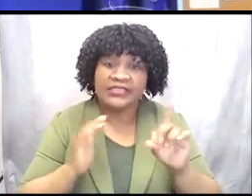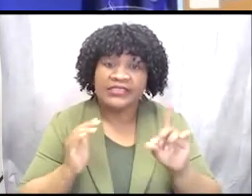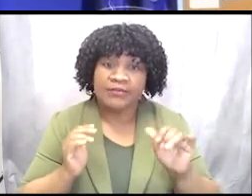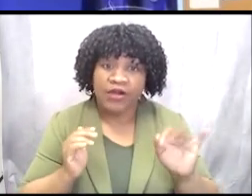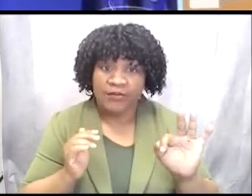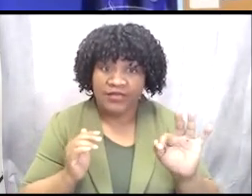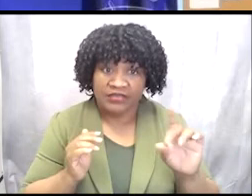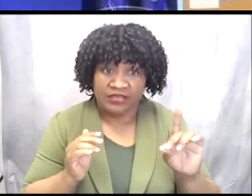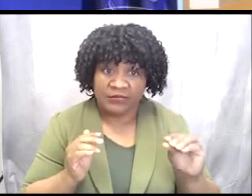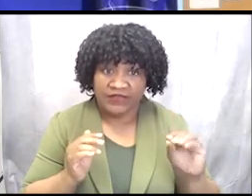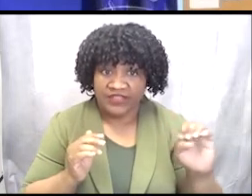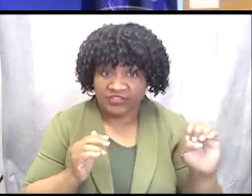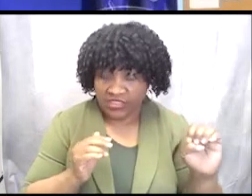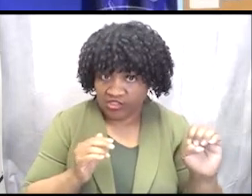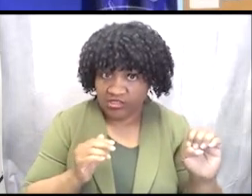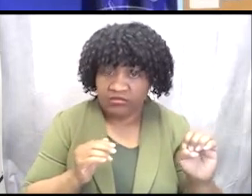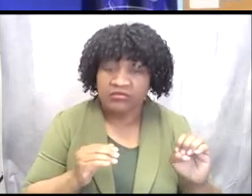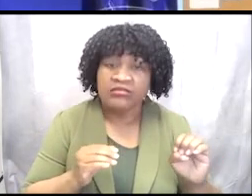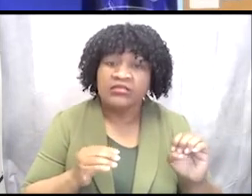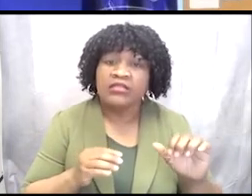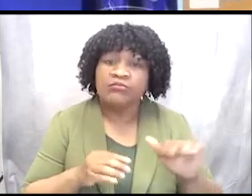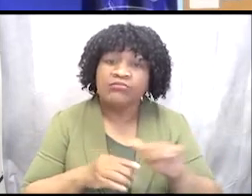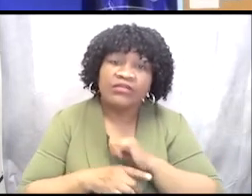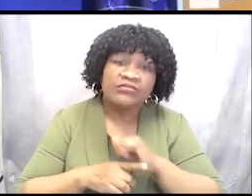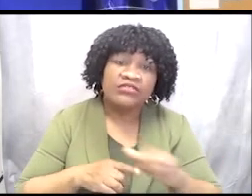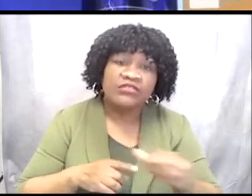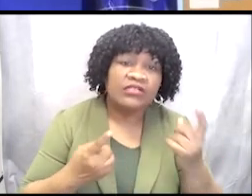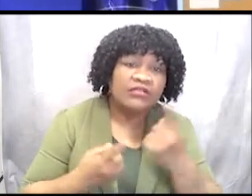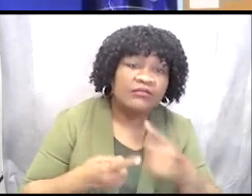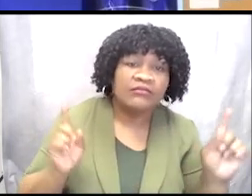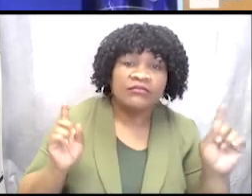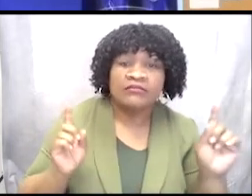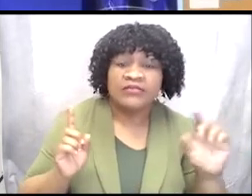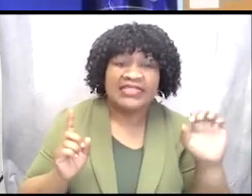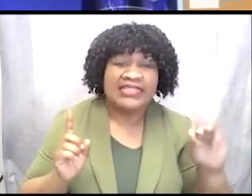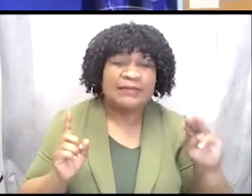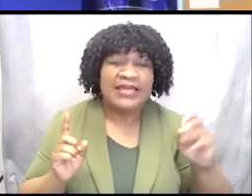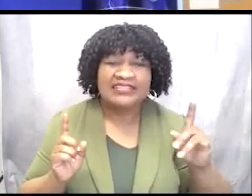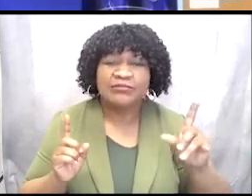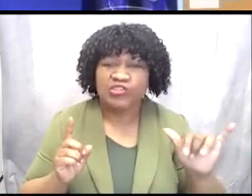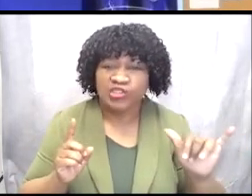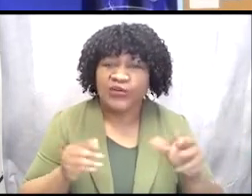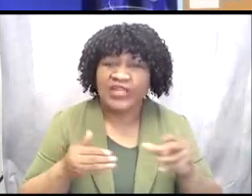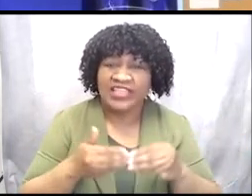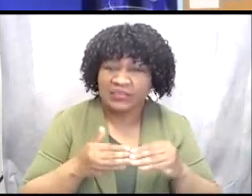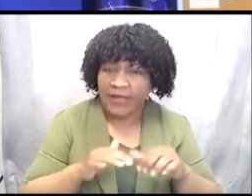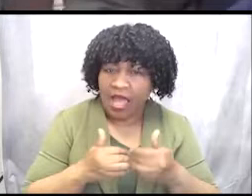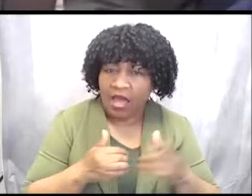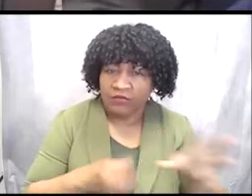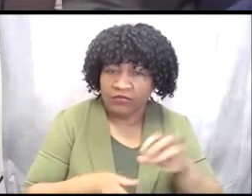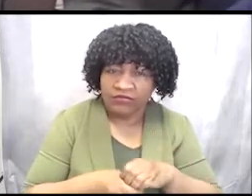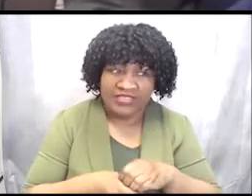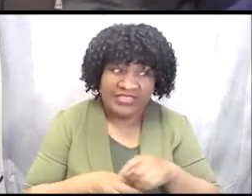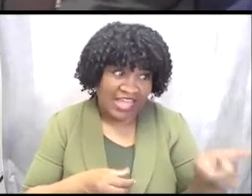practice emancipatory leadership? What changes in structures, policies can we anticipate? That's a great question- - Now that you're four weeks in. - Yeah, now I'm